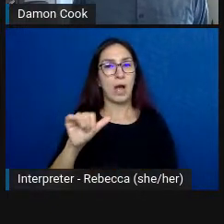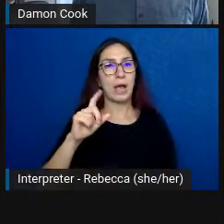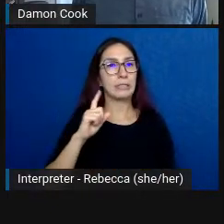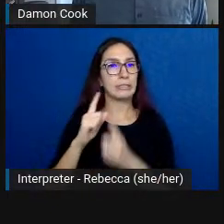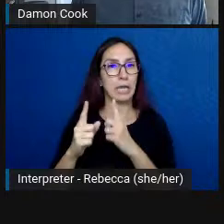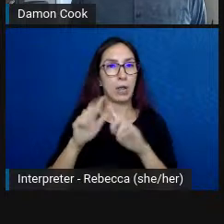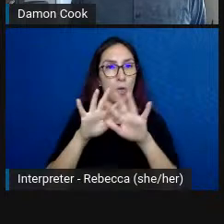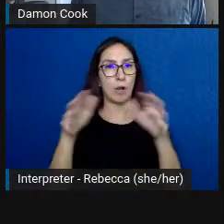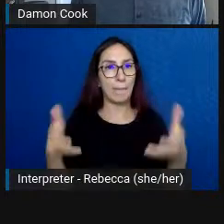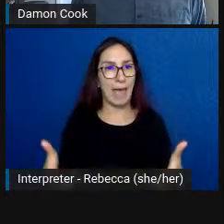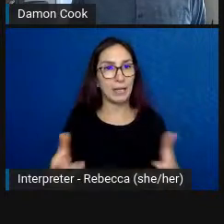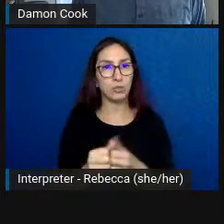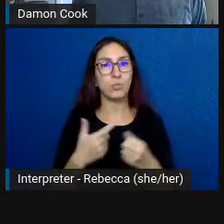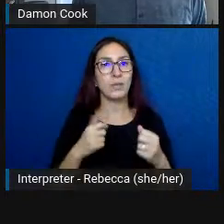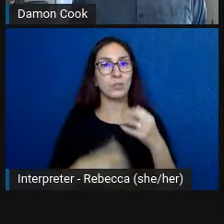To finalize the hookup